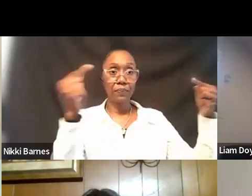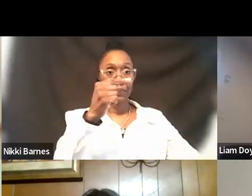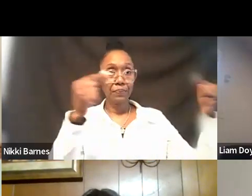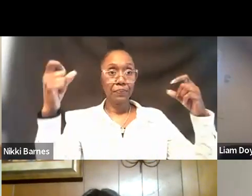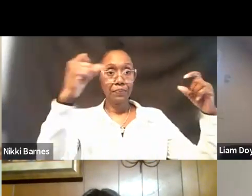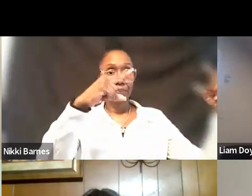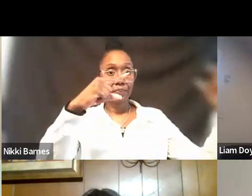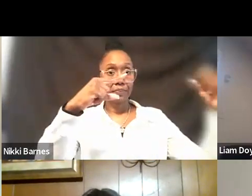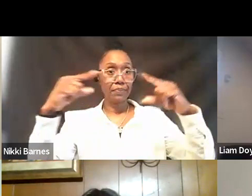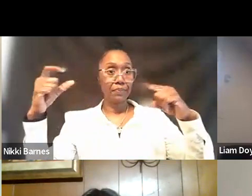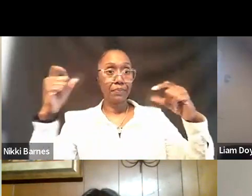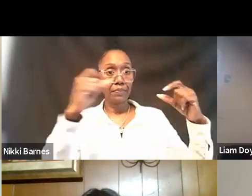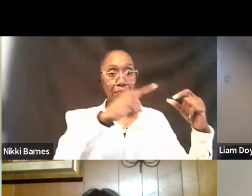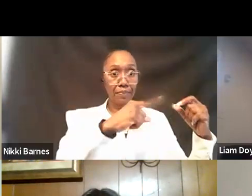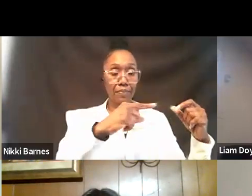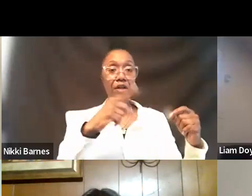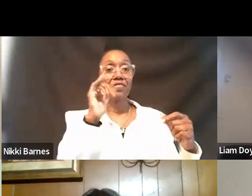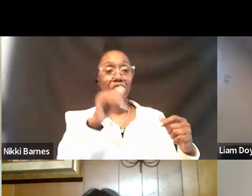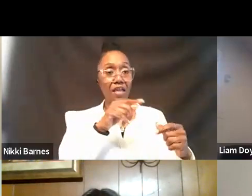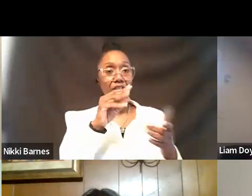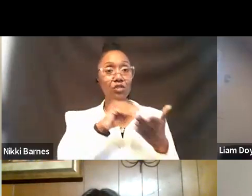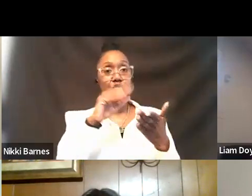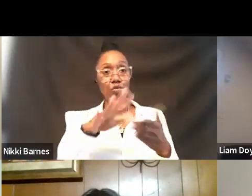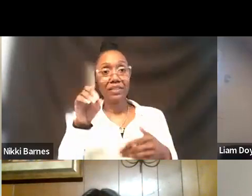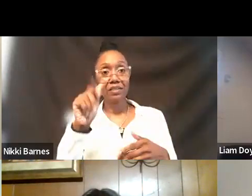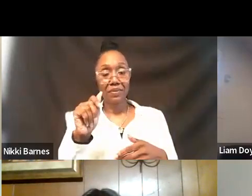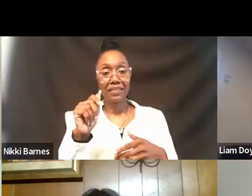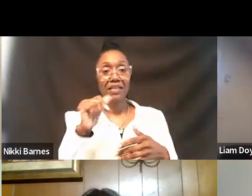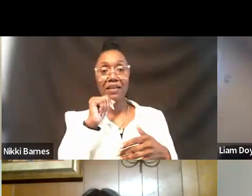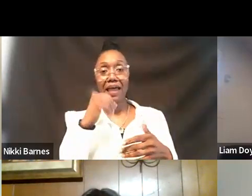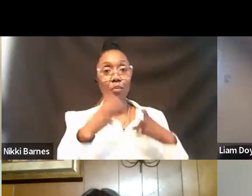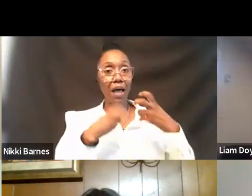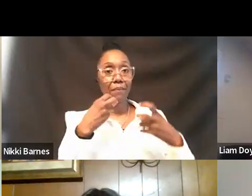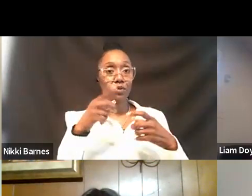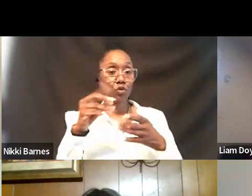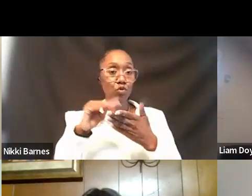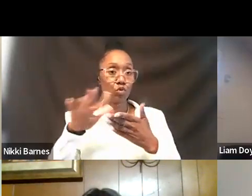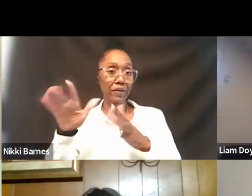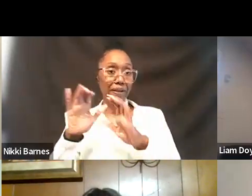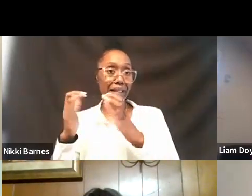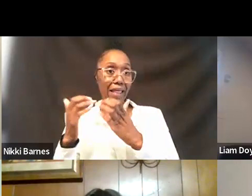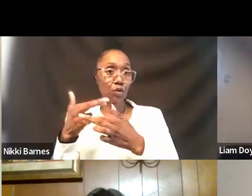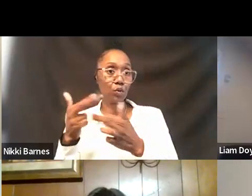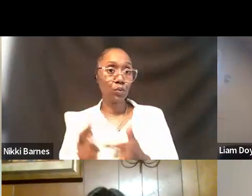The student and the best it's the best you know. I never had to with a disability. In that classroom.